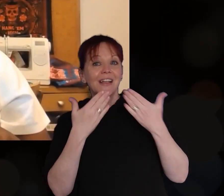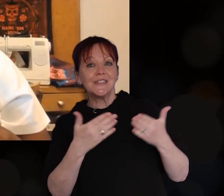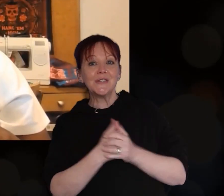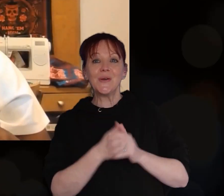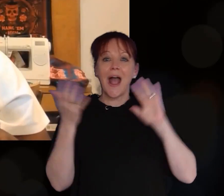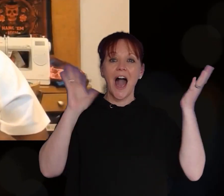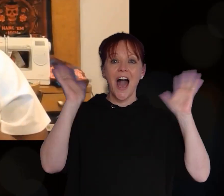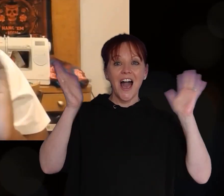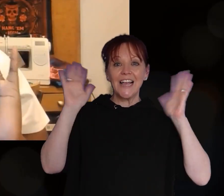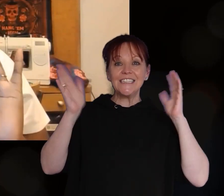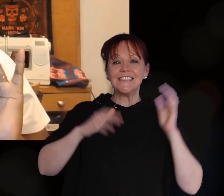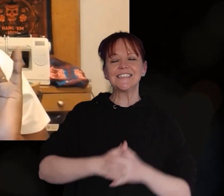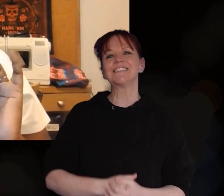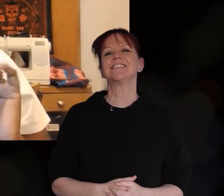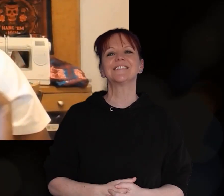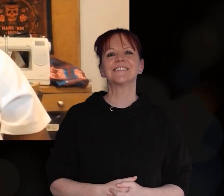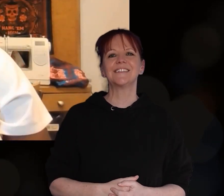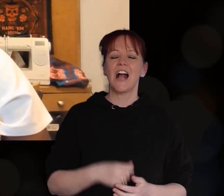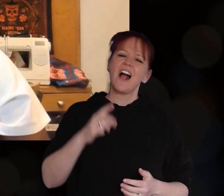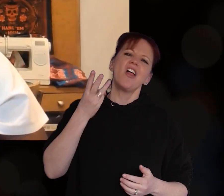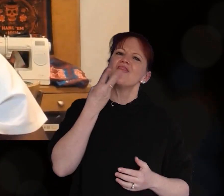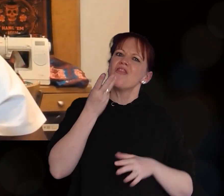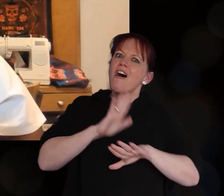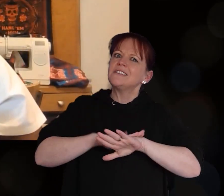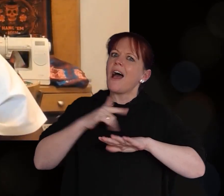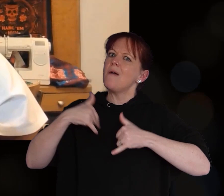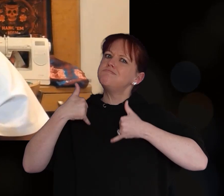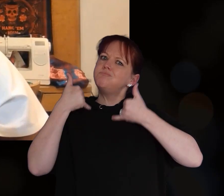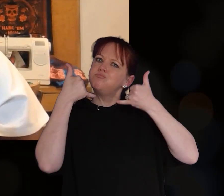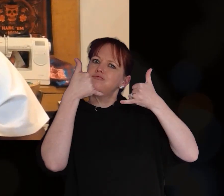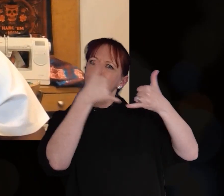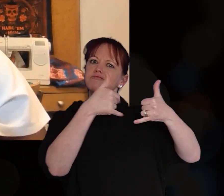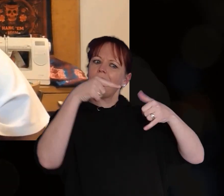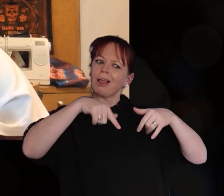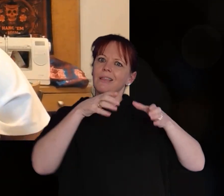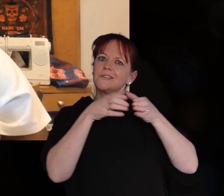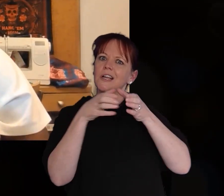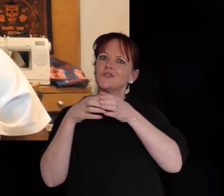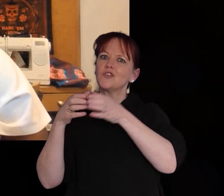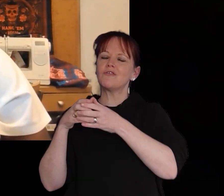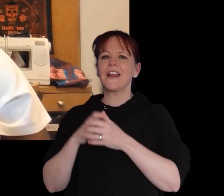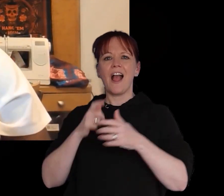Thanks, Steve. Hello, everyone. This is the third time that I presented this category now